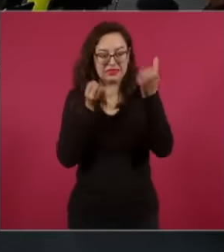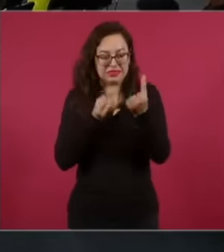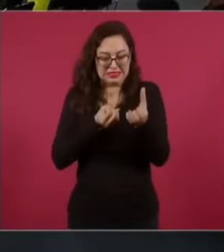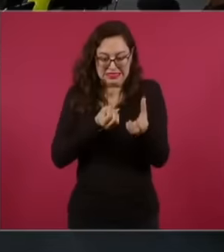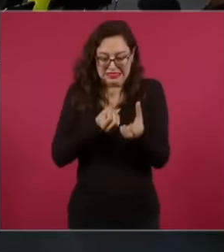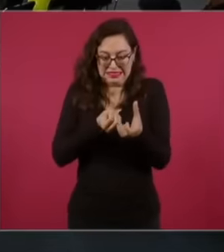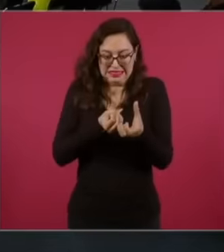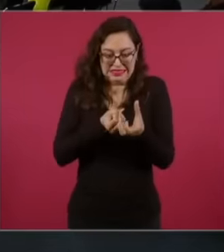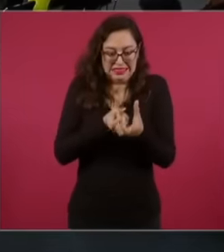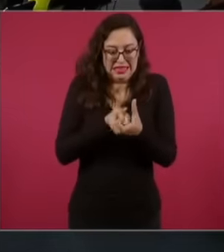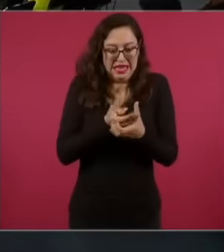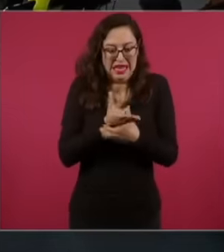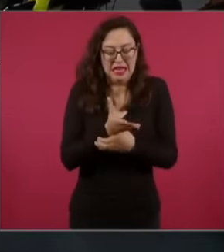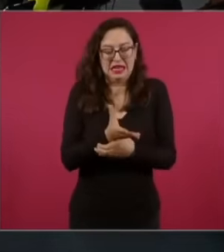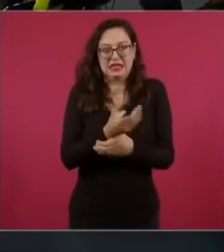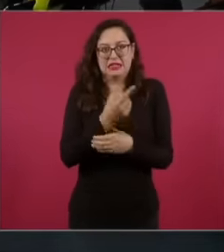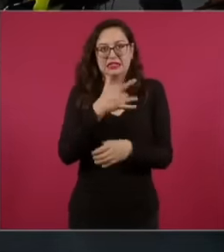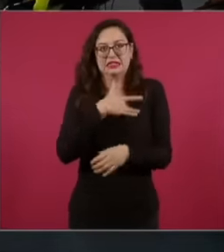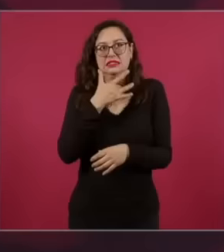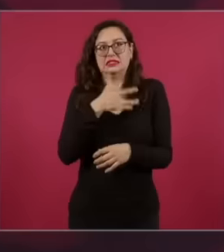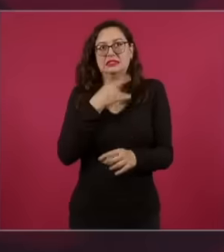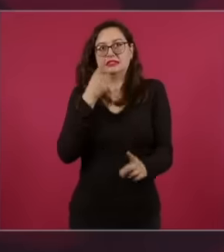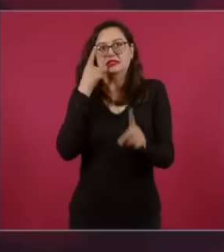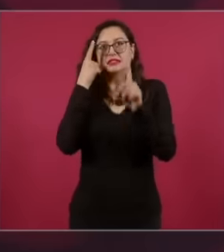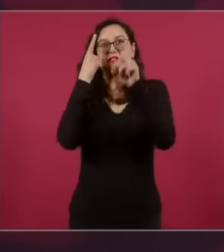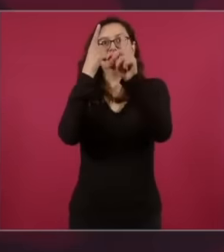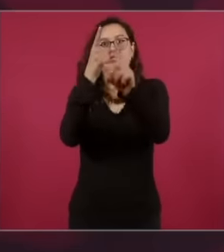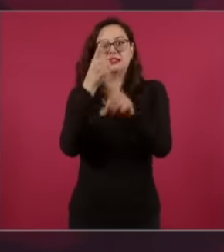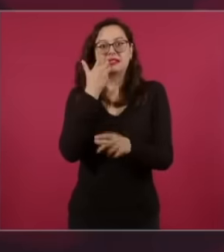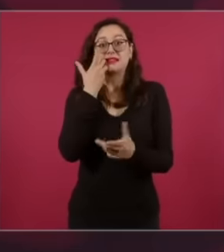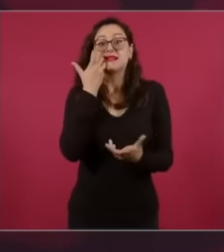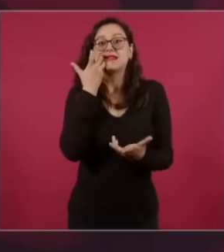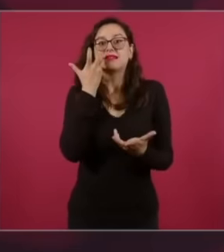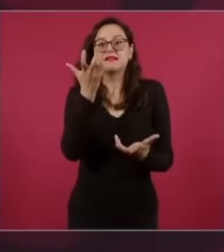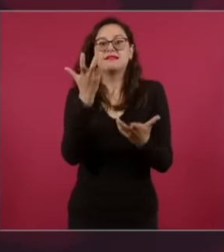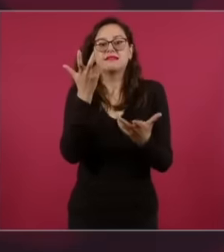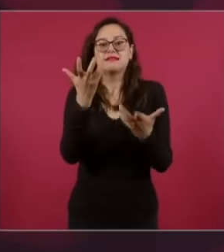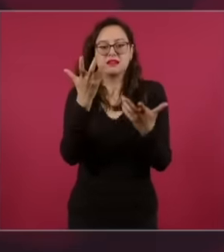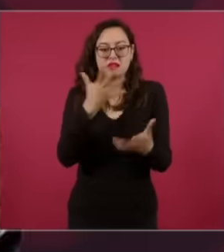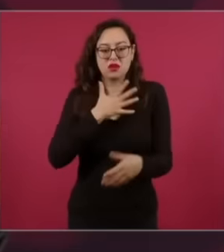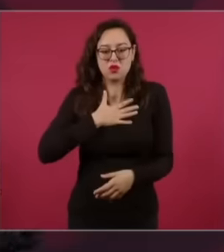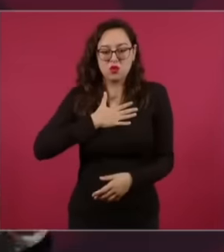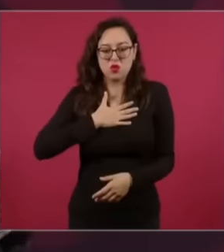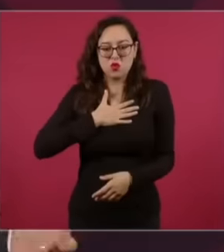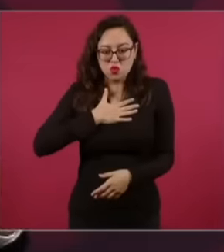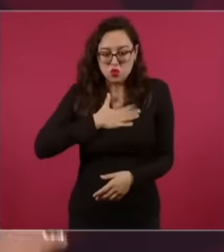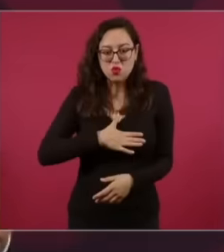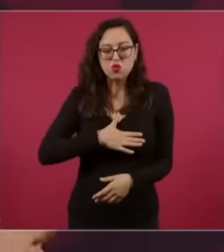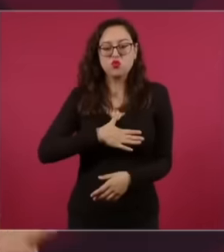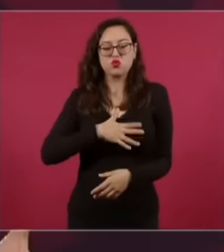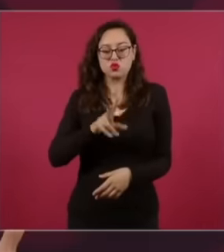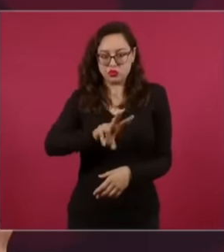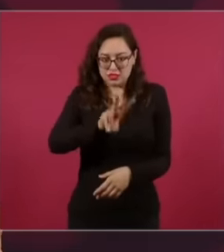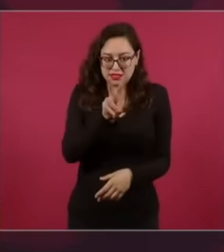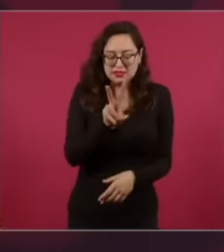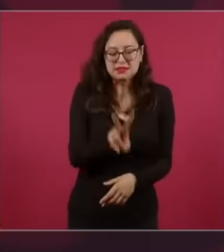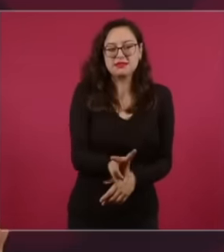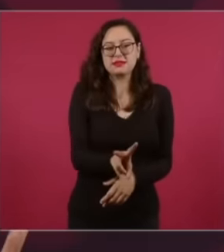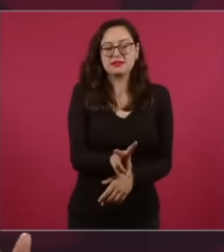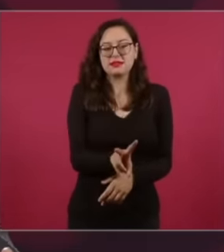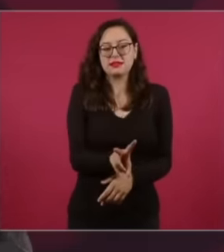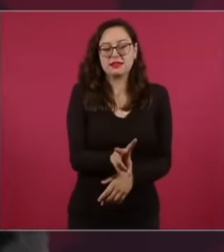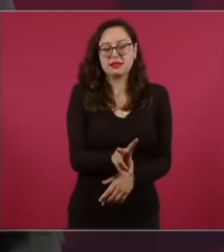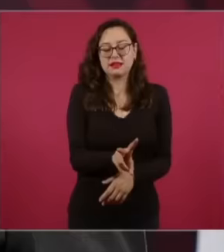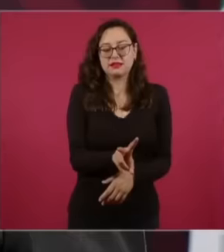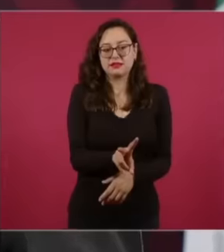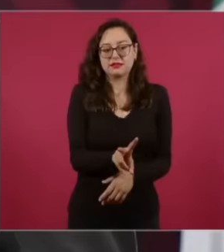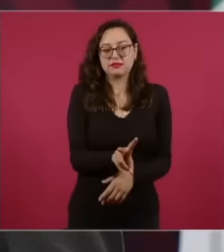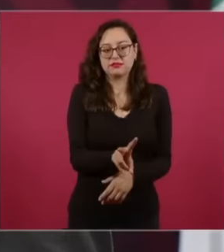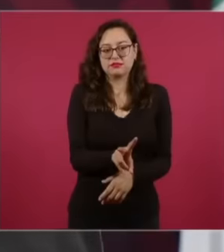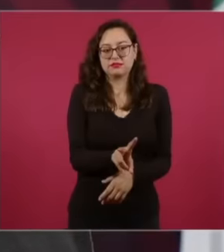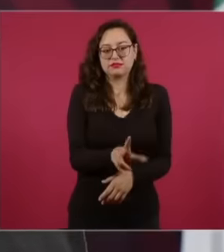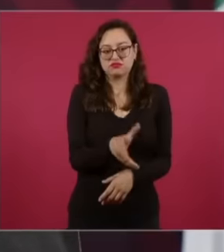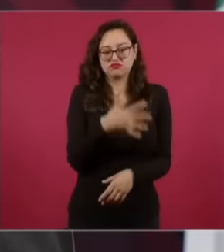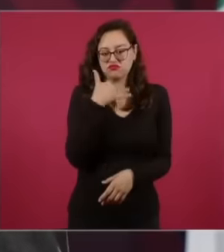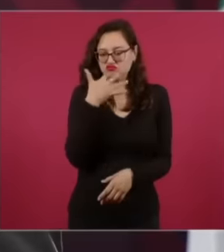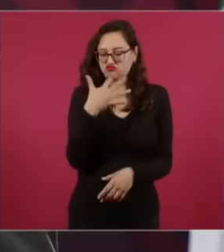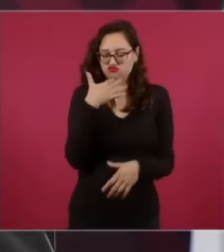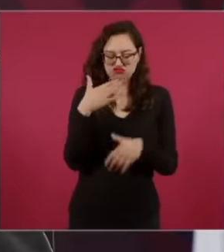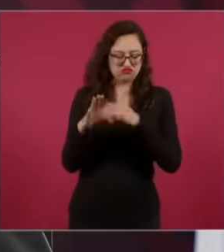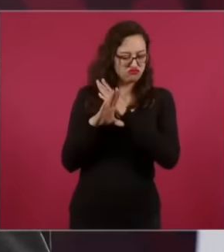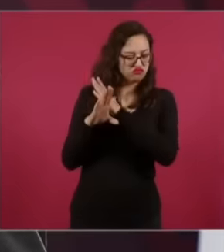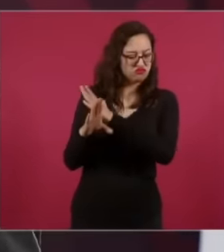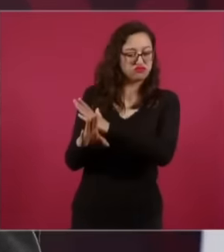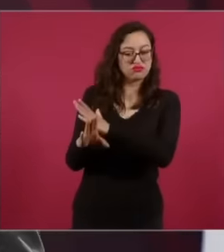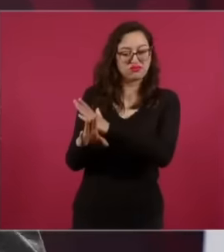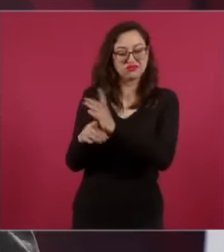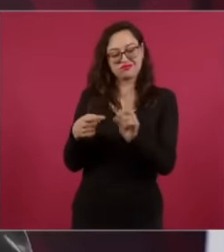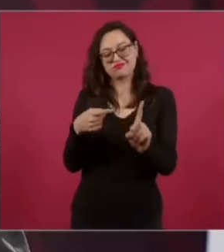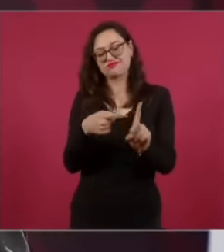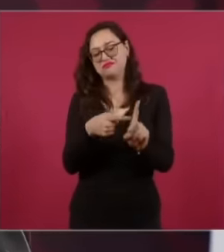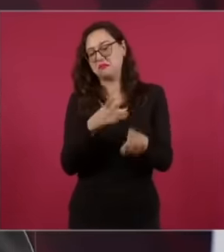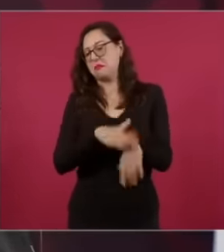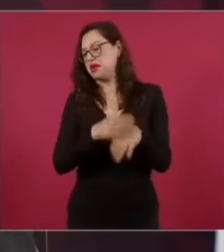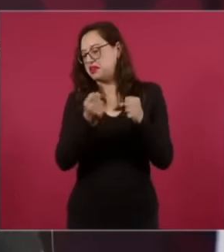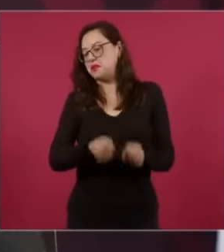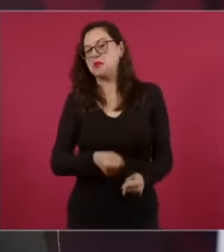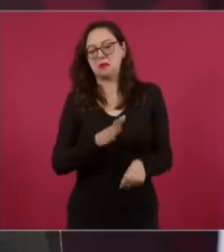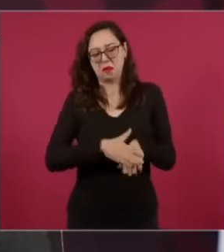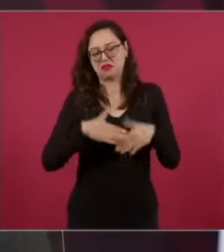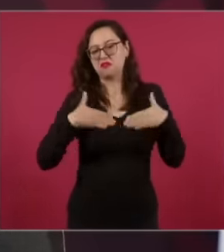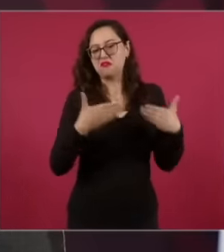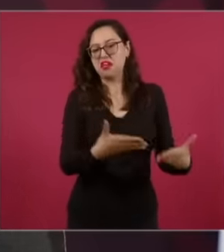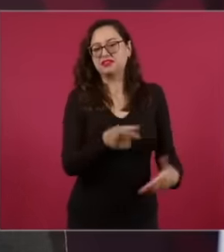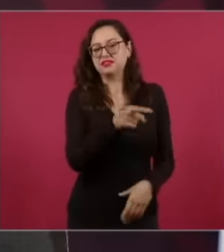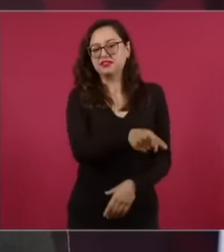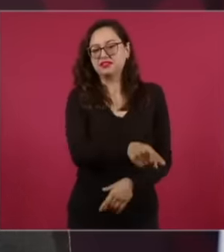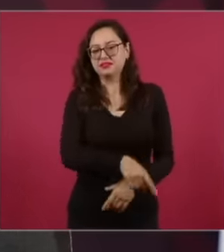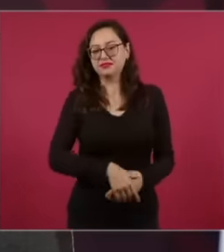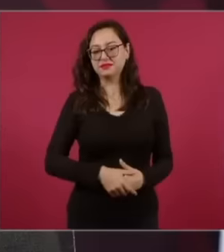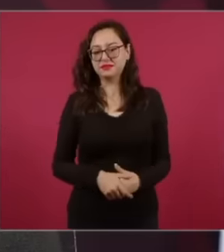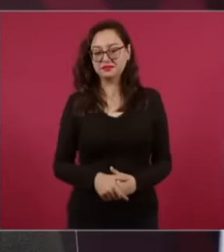law with a desire to impart justice not being corrupted is a guarantee.